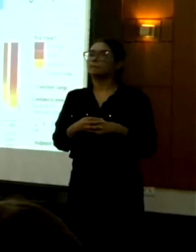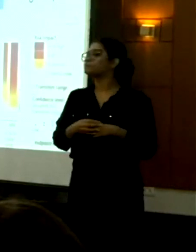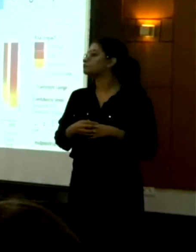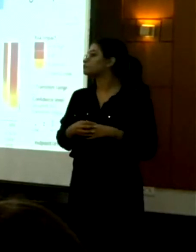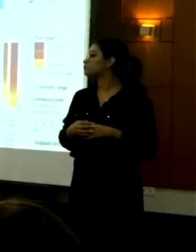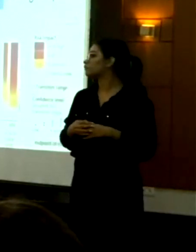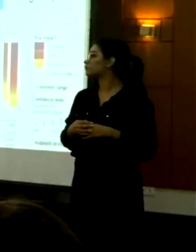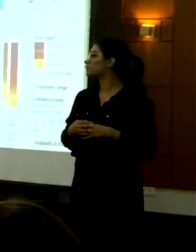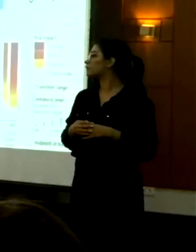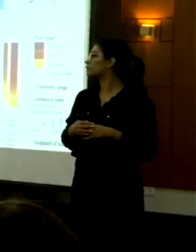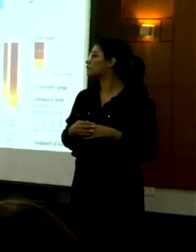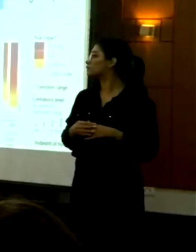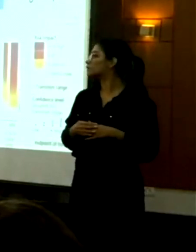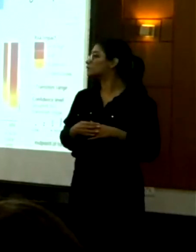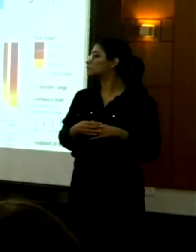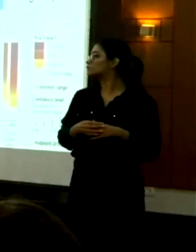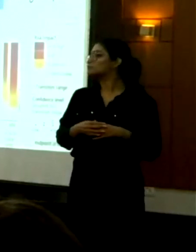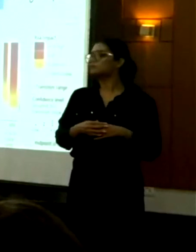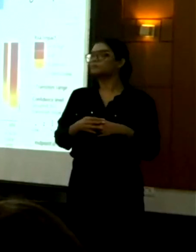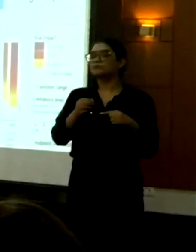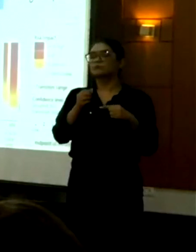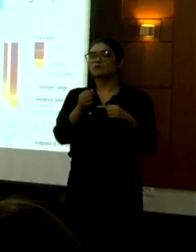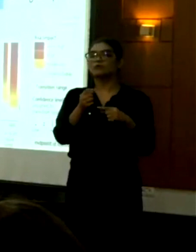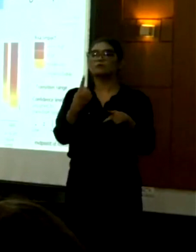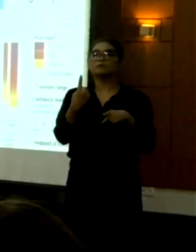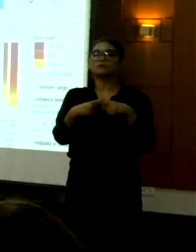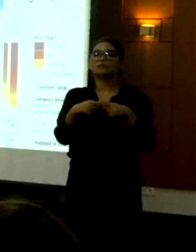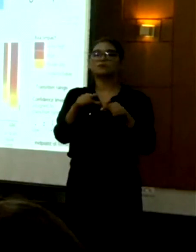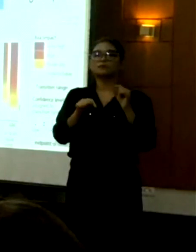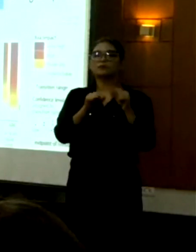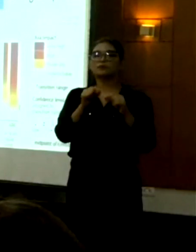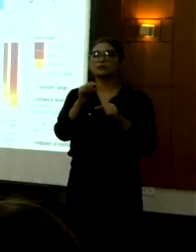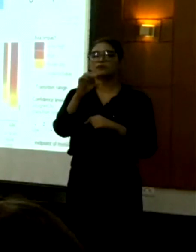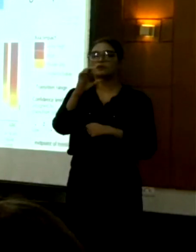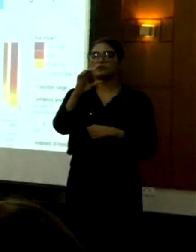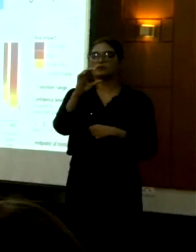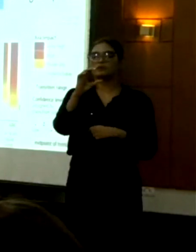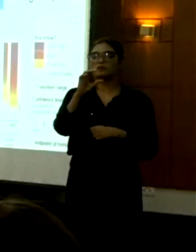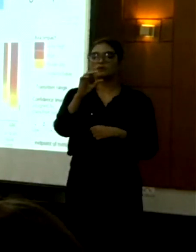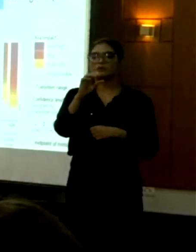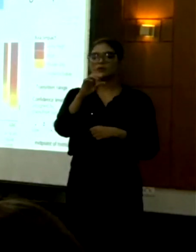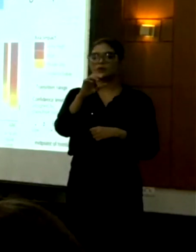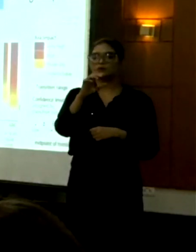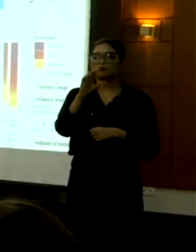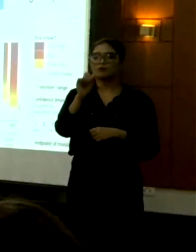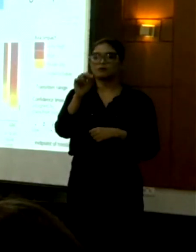outline future global warming scenarios, so a warmer global climate,